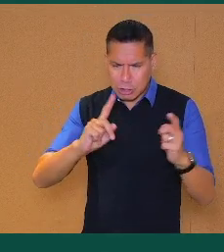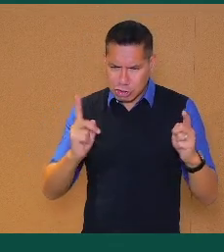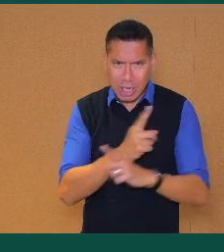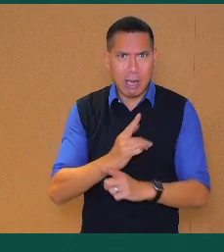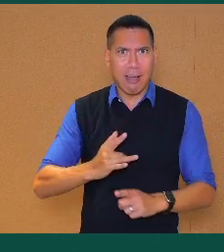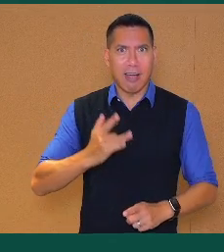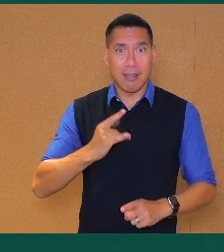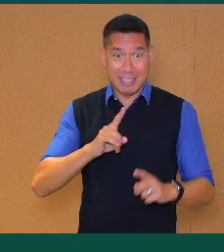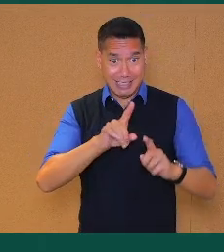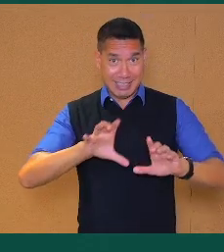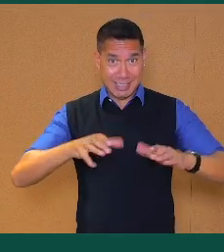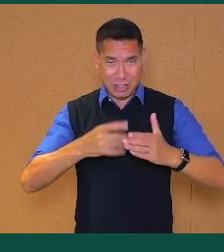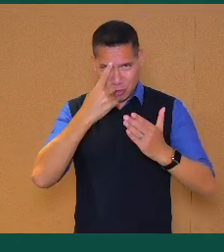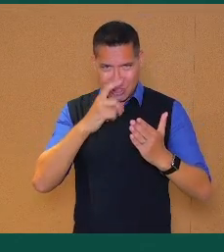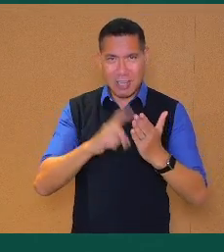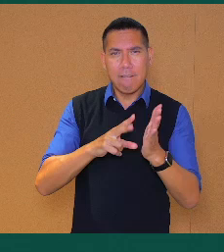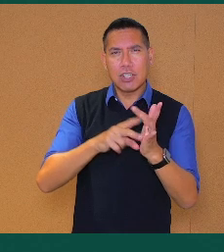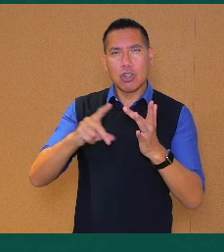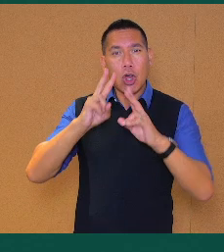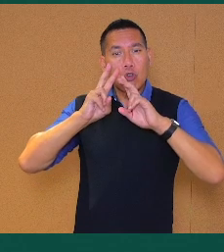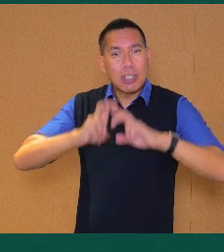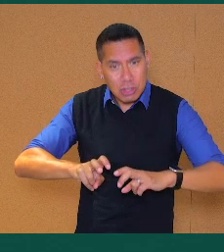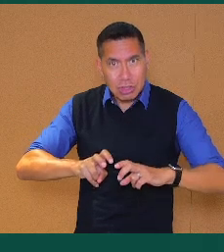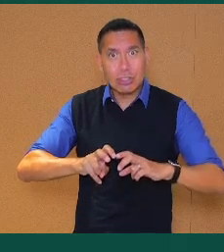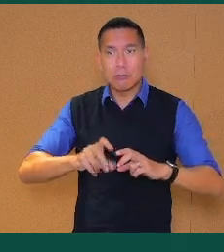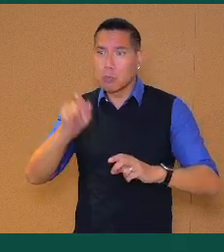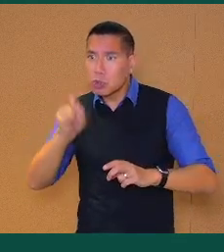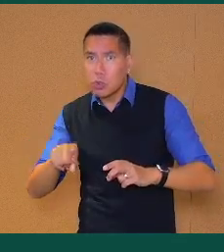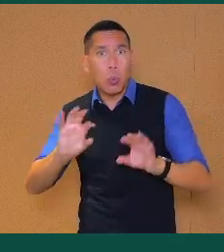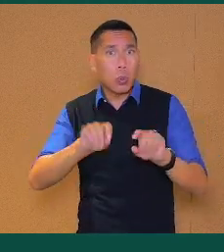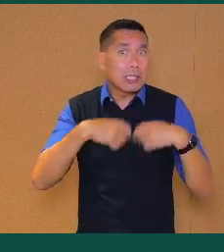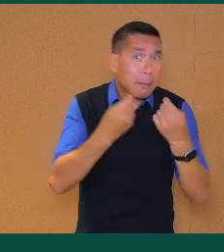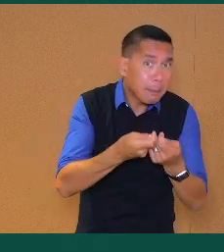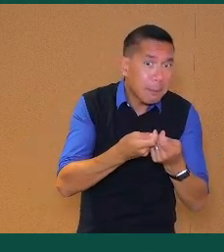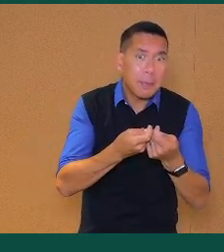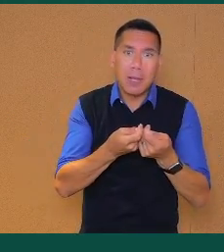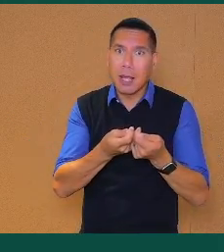This category recognises a Victorian researcher or team that has conducted invaluable research, contributing